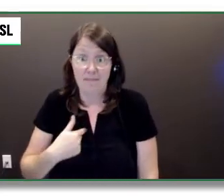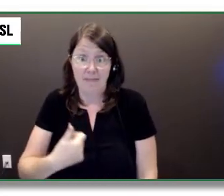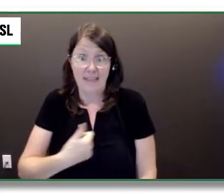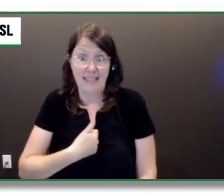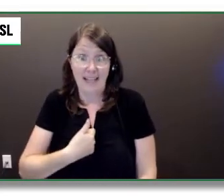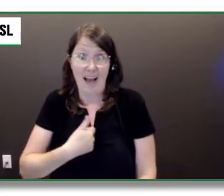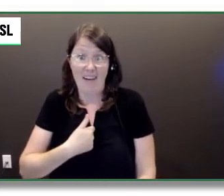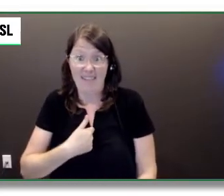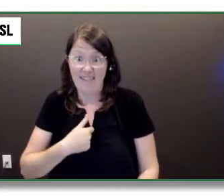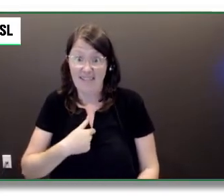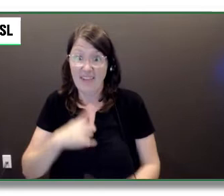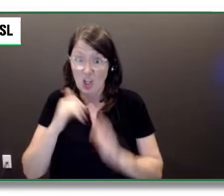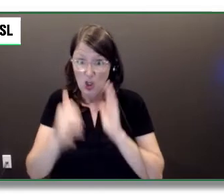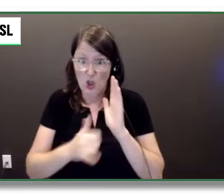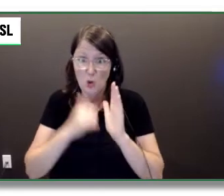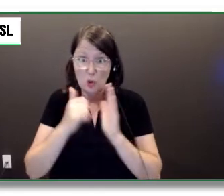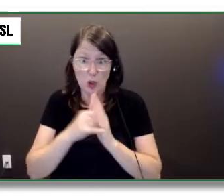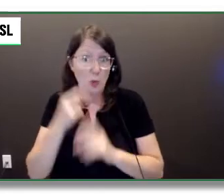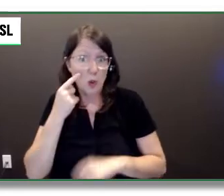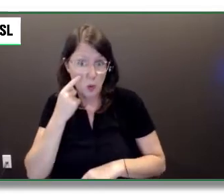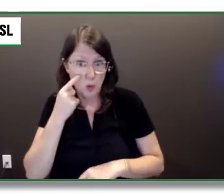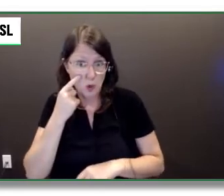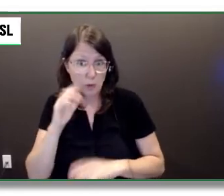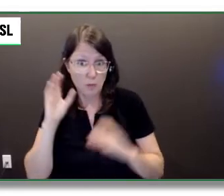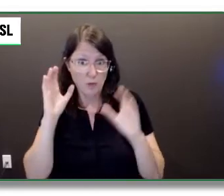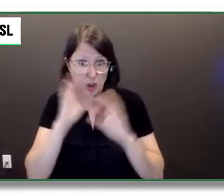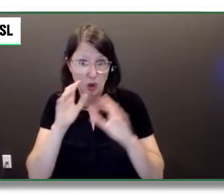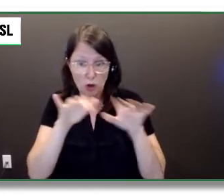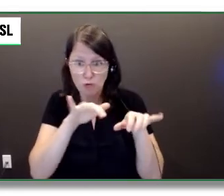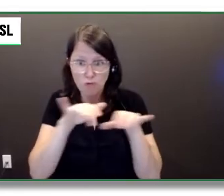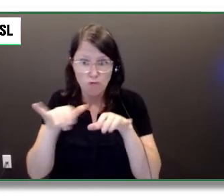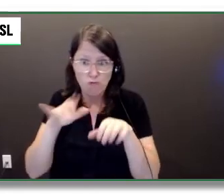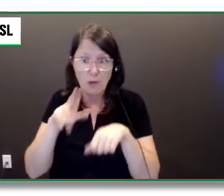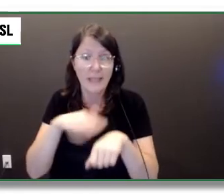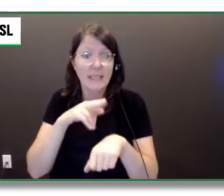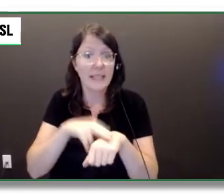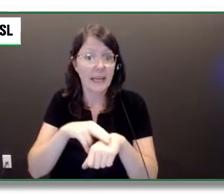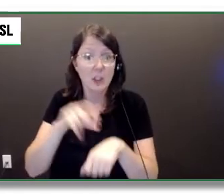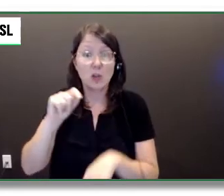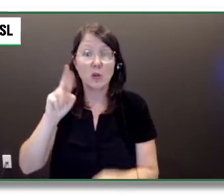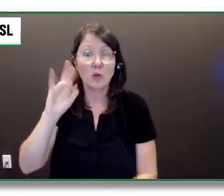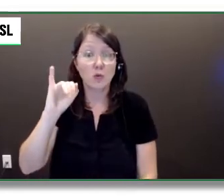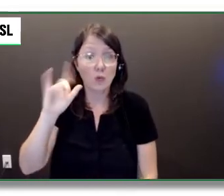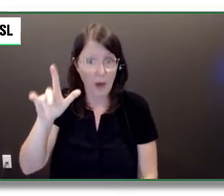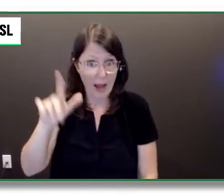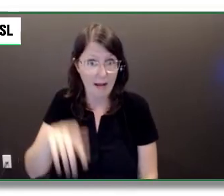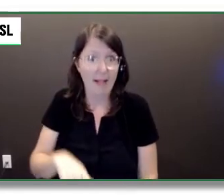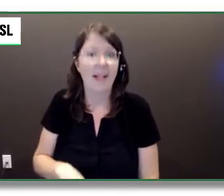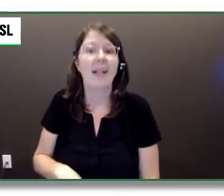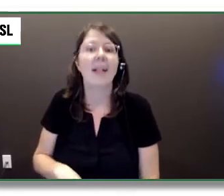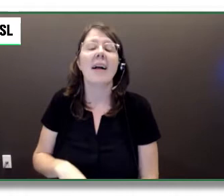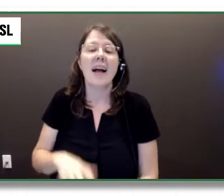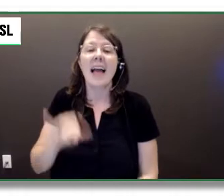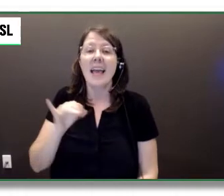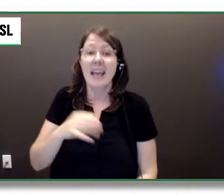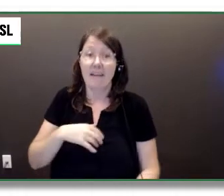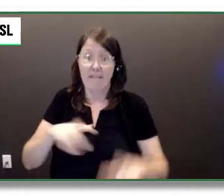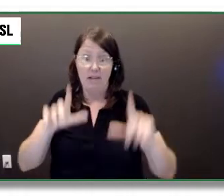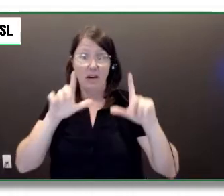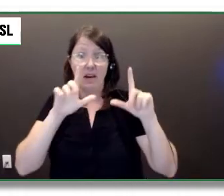And it's showing some virtual hikes. If I hover my pointer over it, it shows a preview of the video and it's